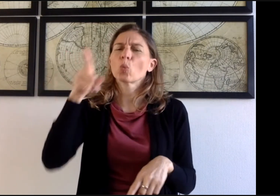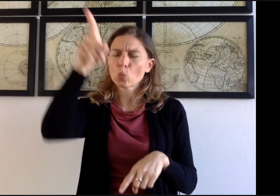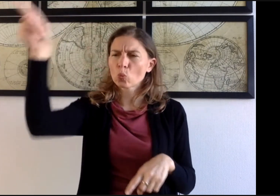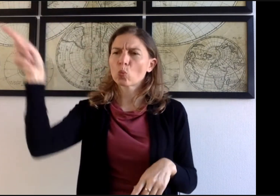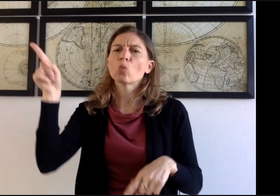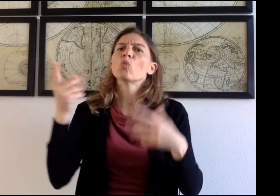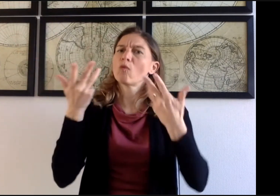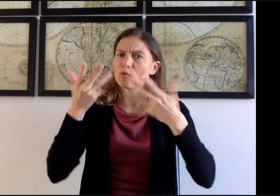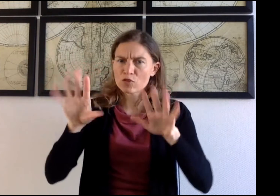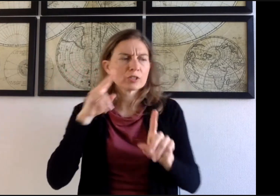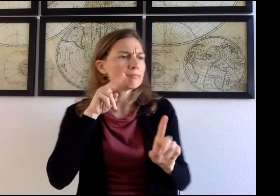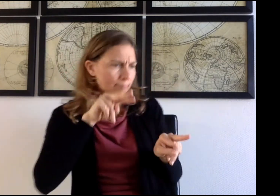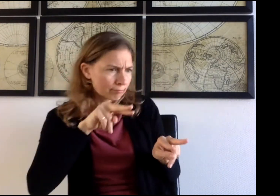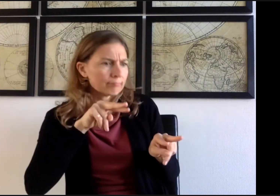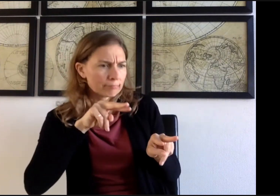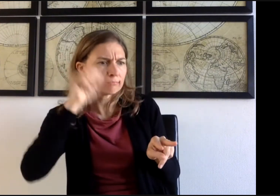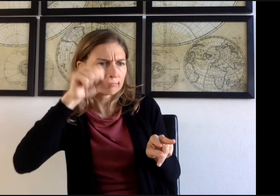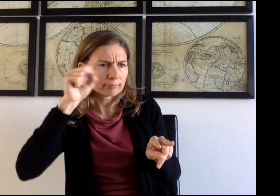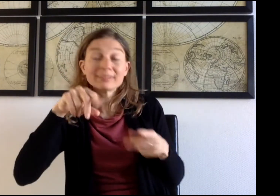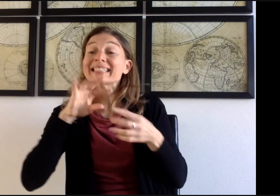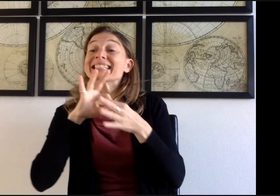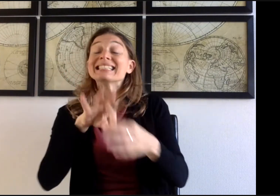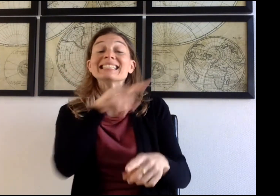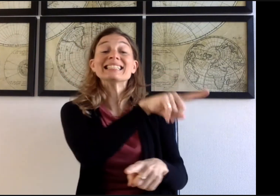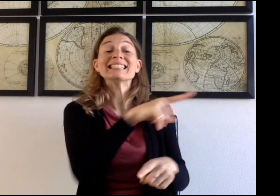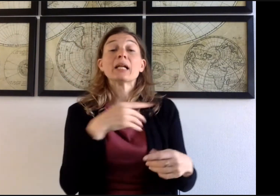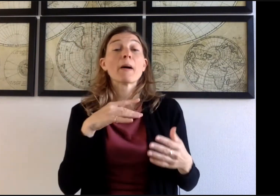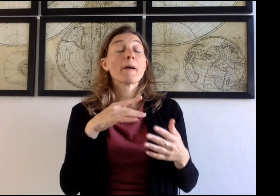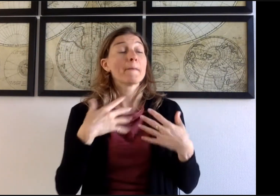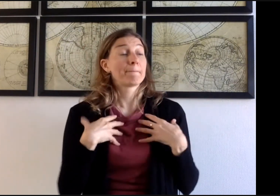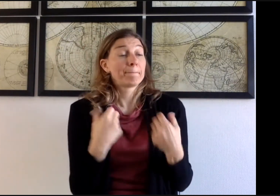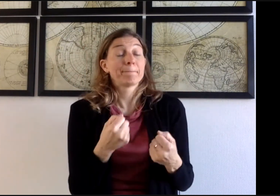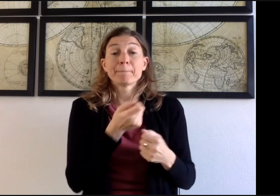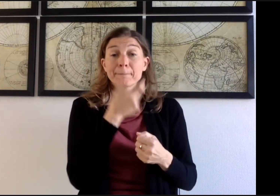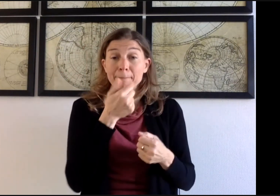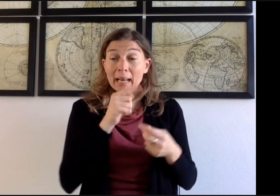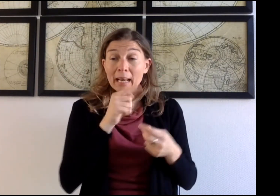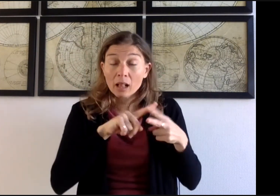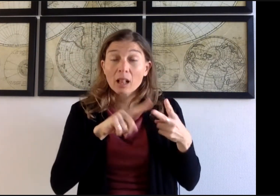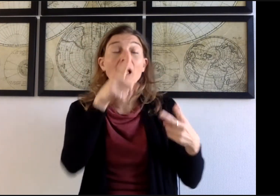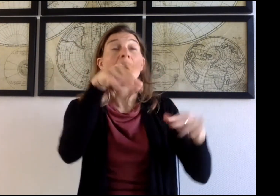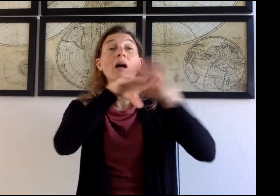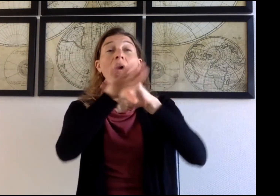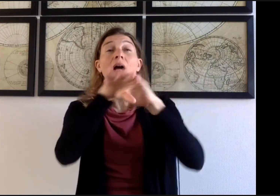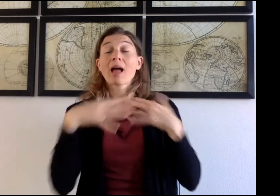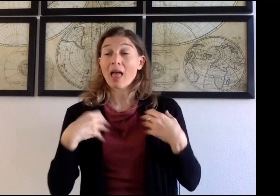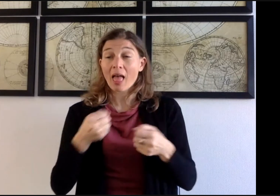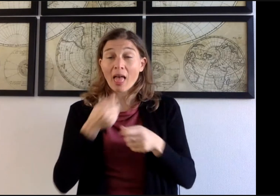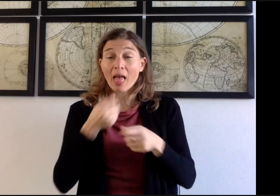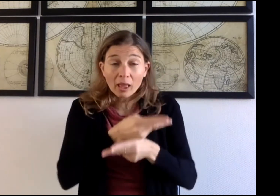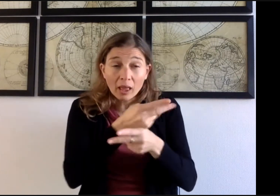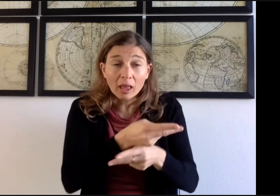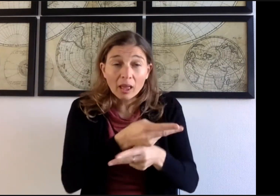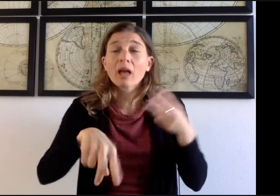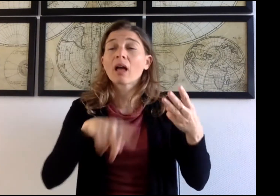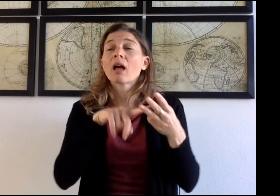with regard to medical health lines or access to healthcare. lack of support for person with disabilities